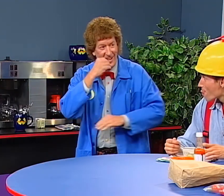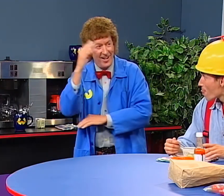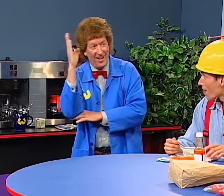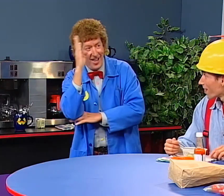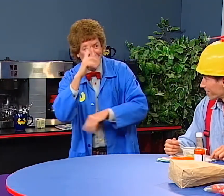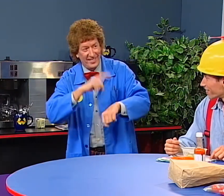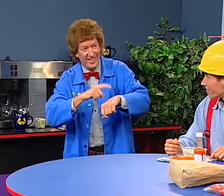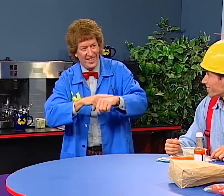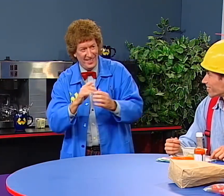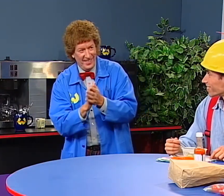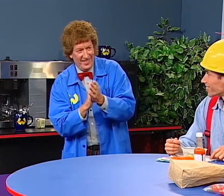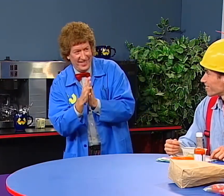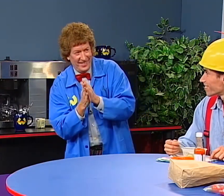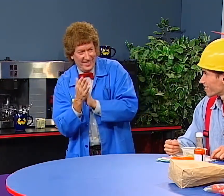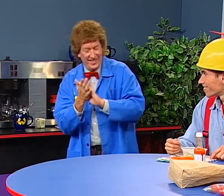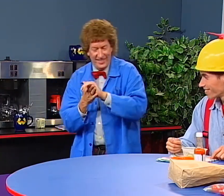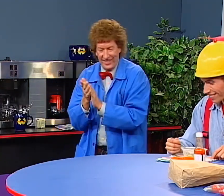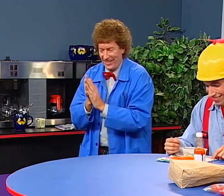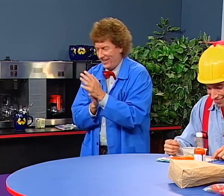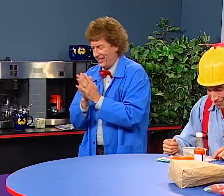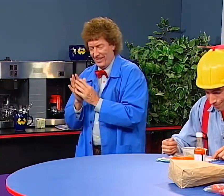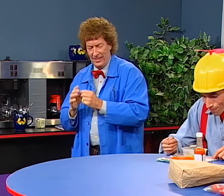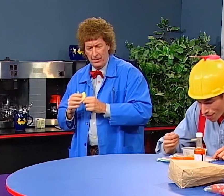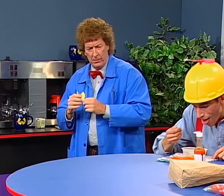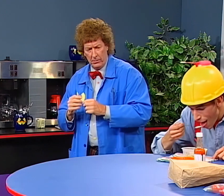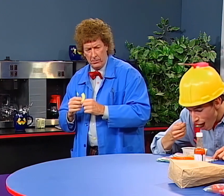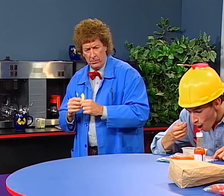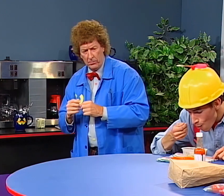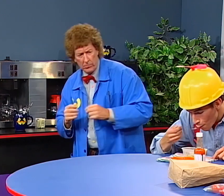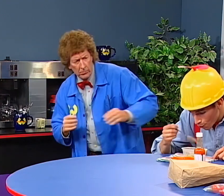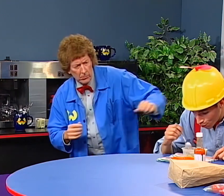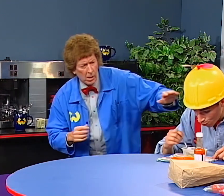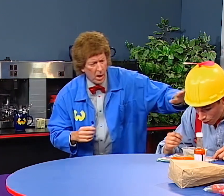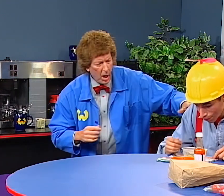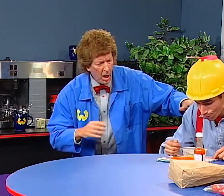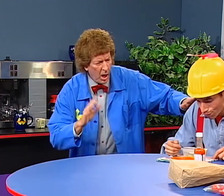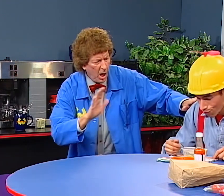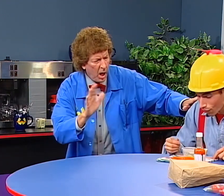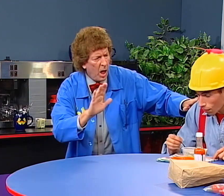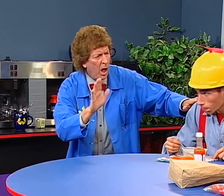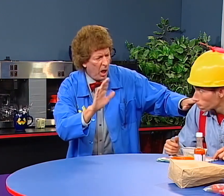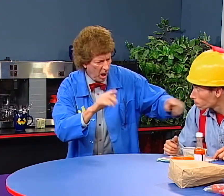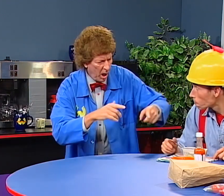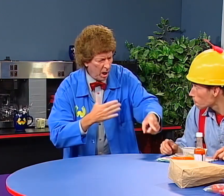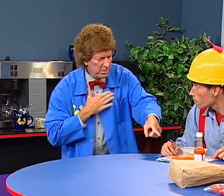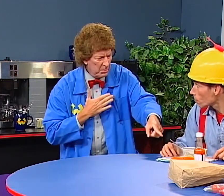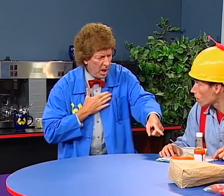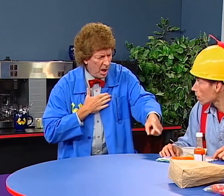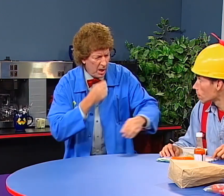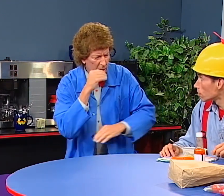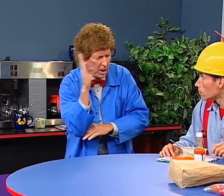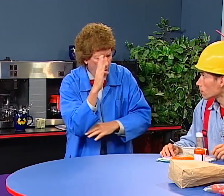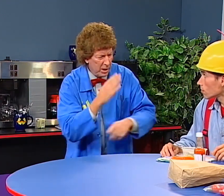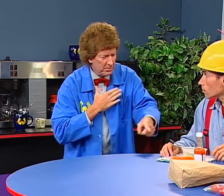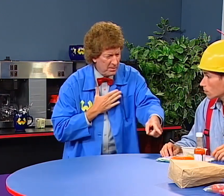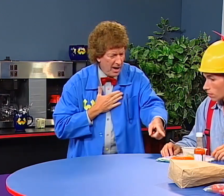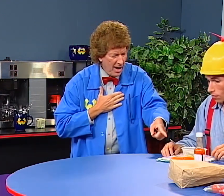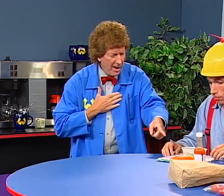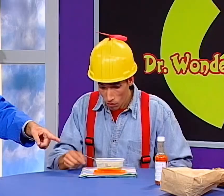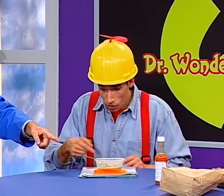TIME FOR LUNCH. WAIT. THAT'S MY LUNCH.